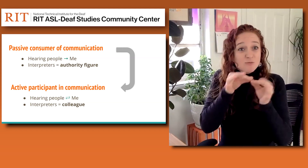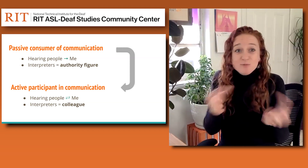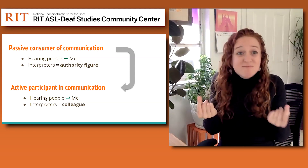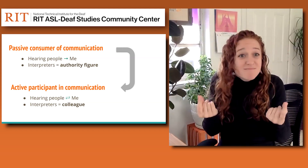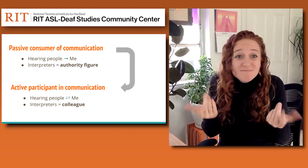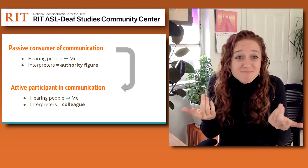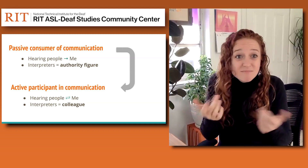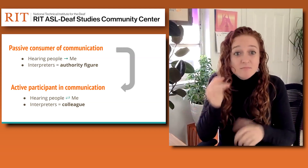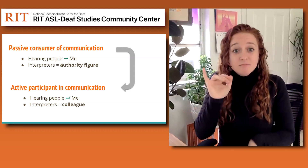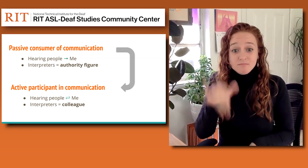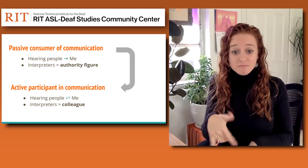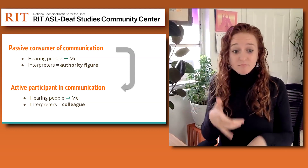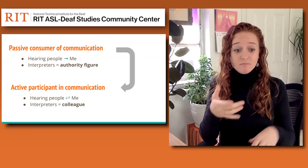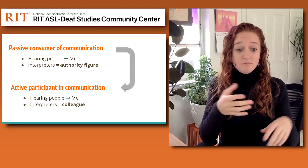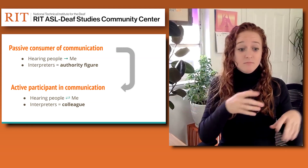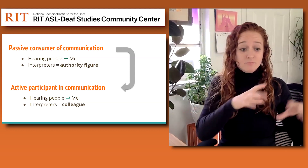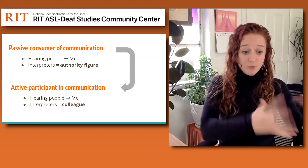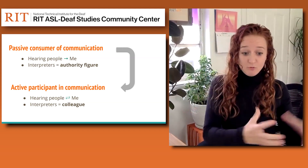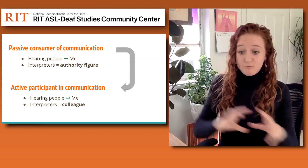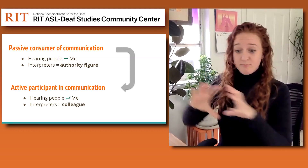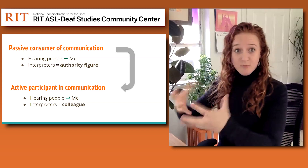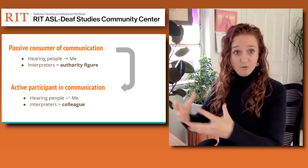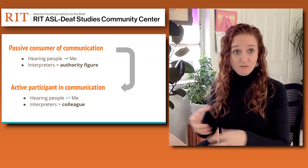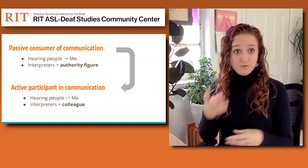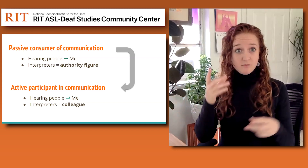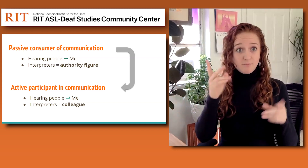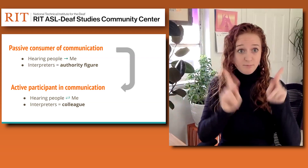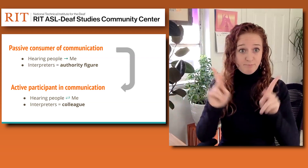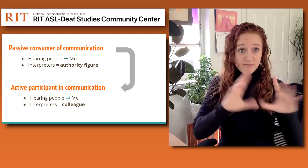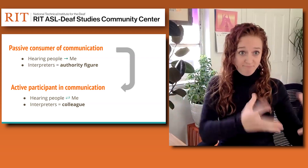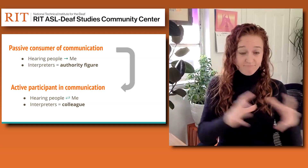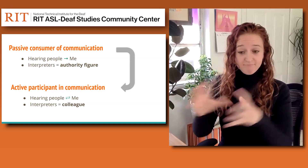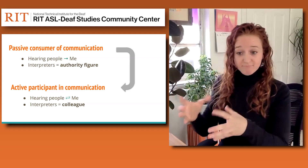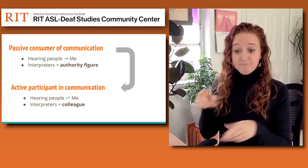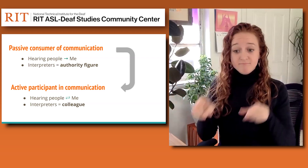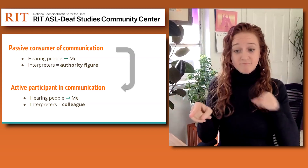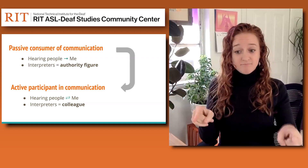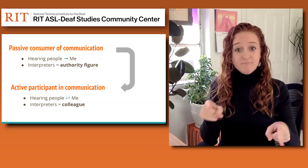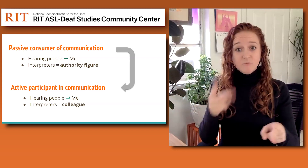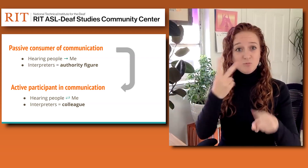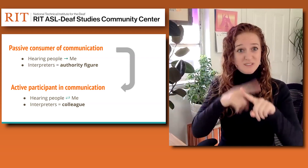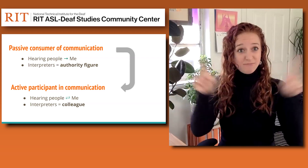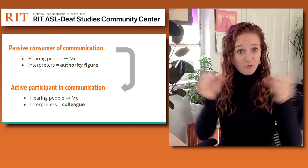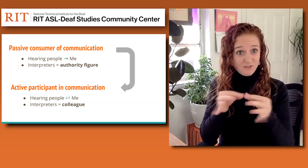They weren't the authority in ASL. We have two groups of people essentially.